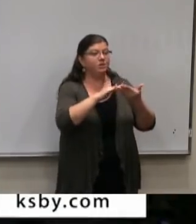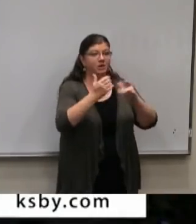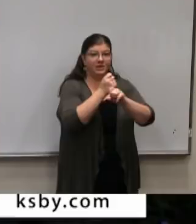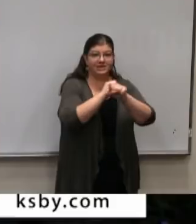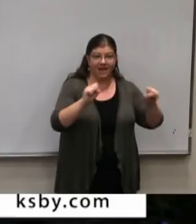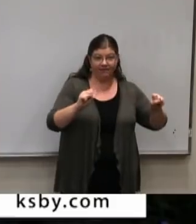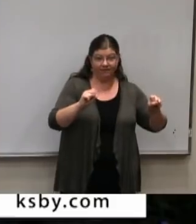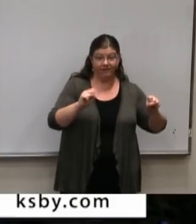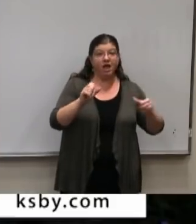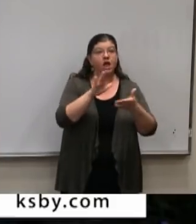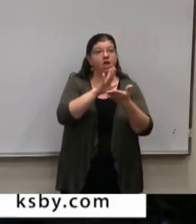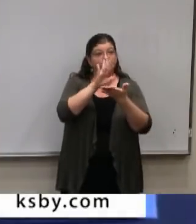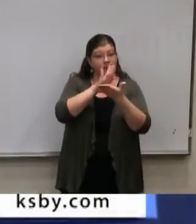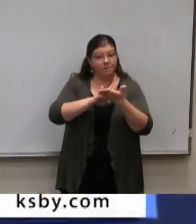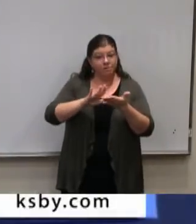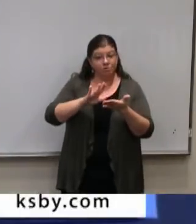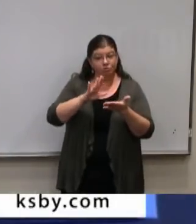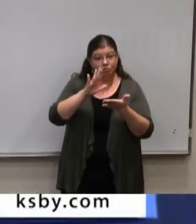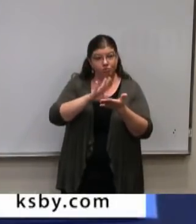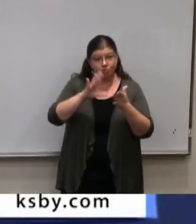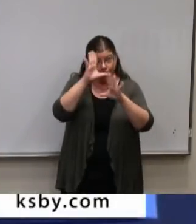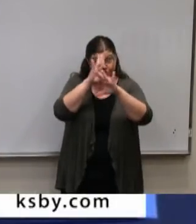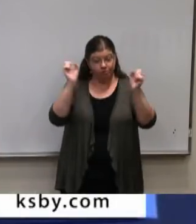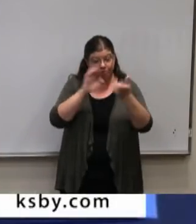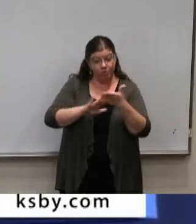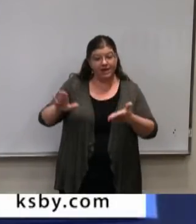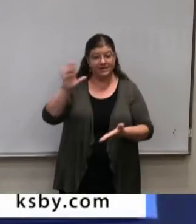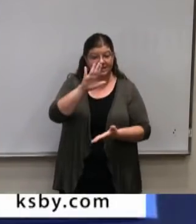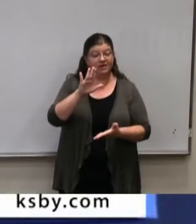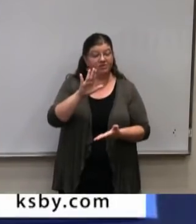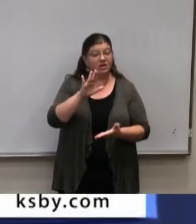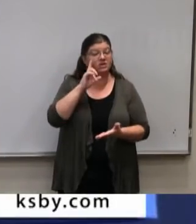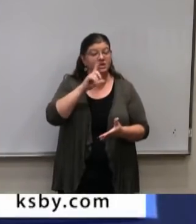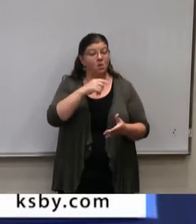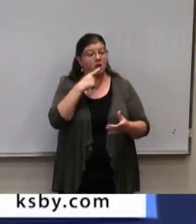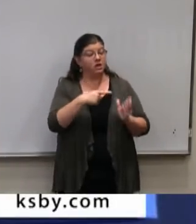saying in a press release, ?We want to show them that we appreciate their dedicated service.?